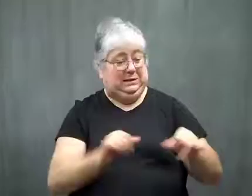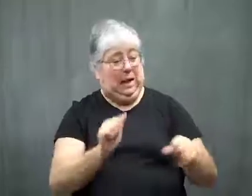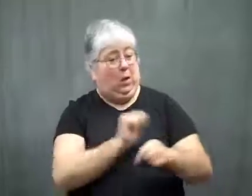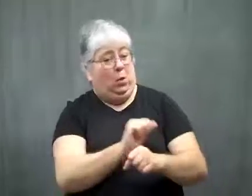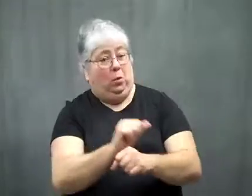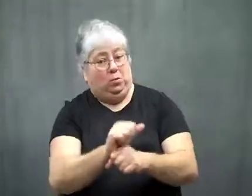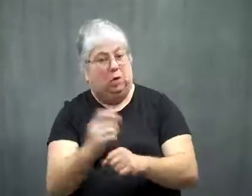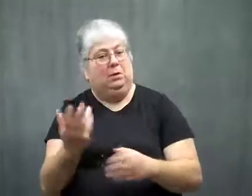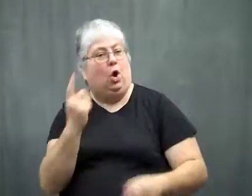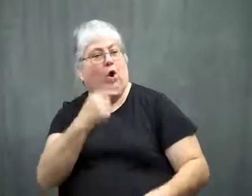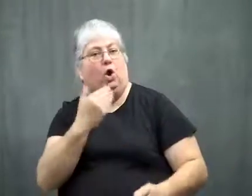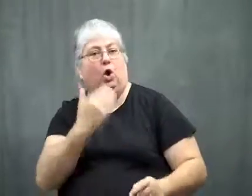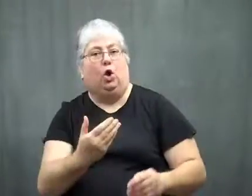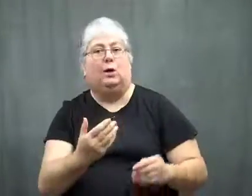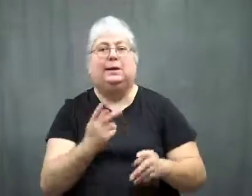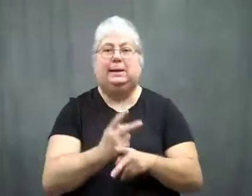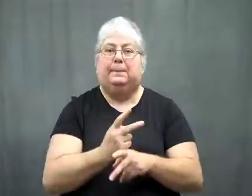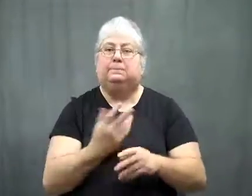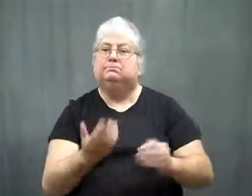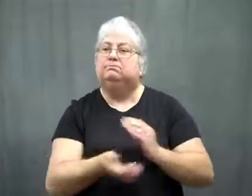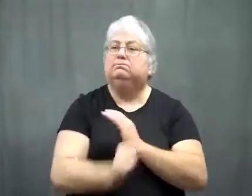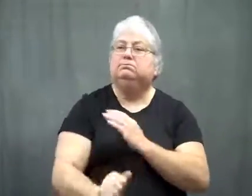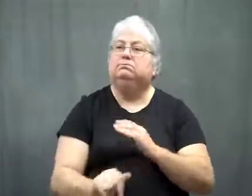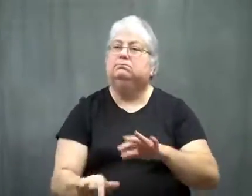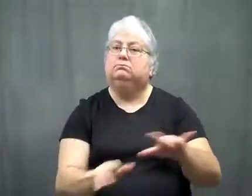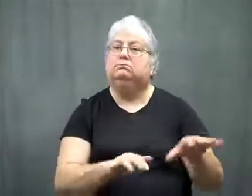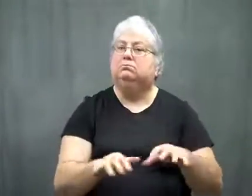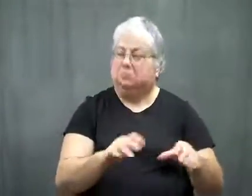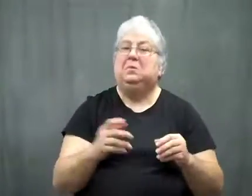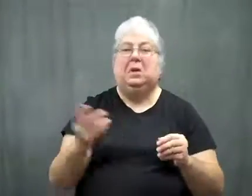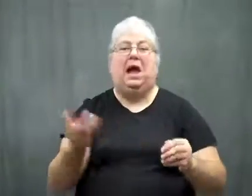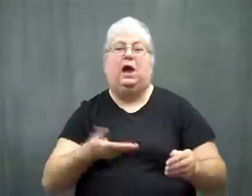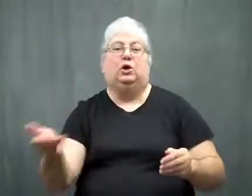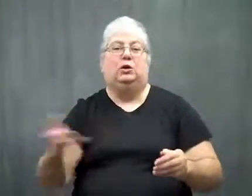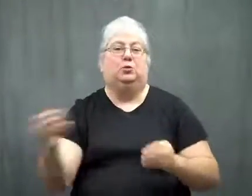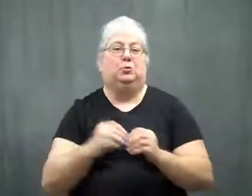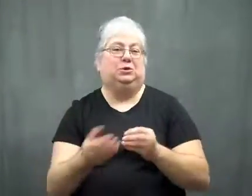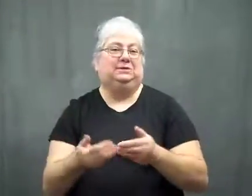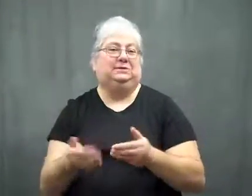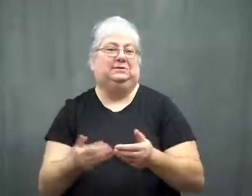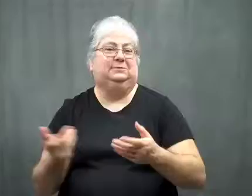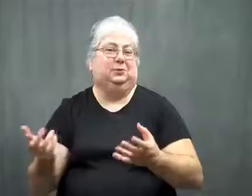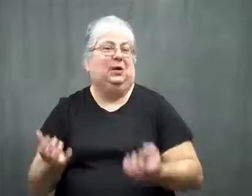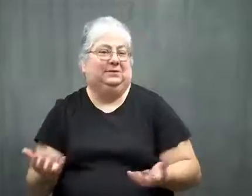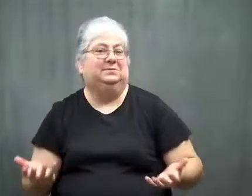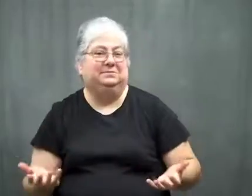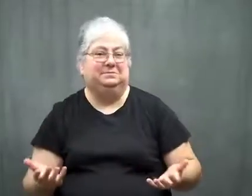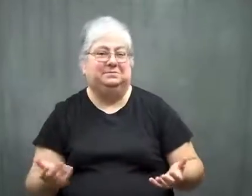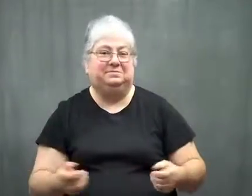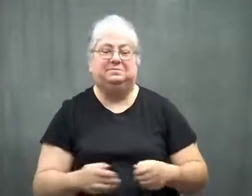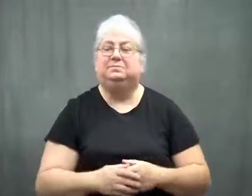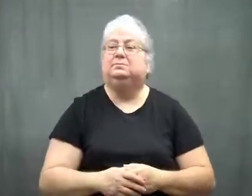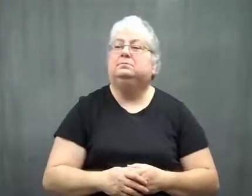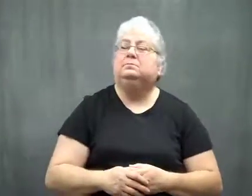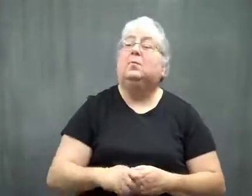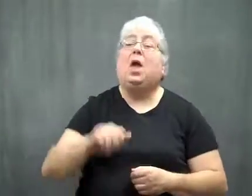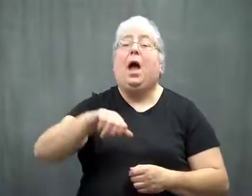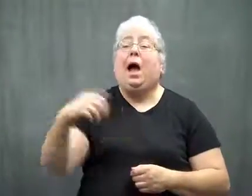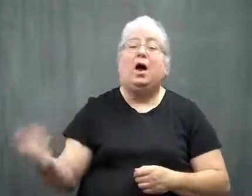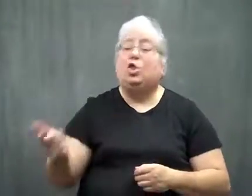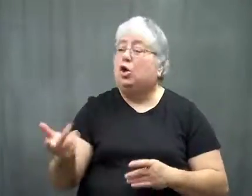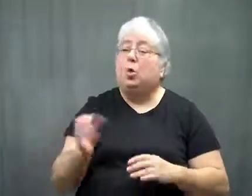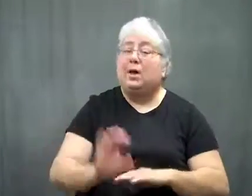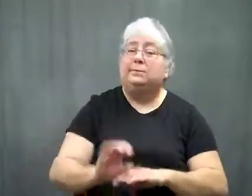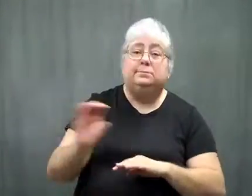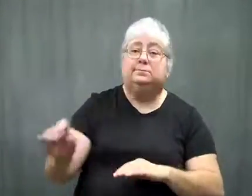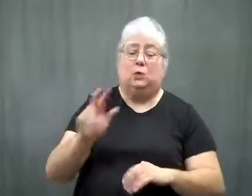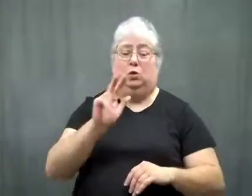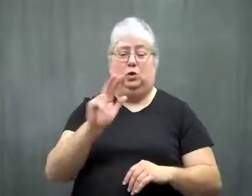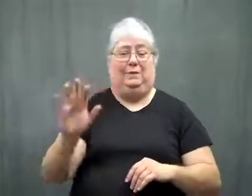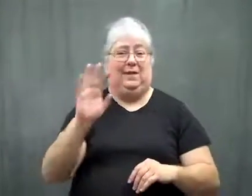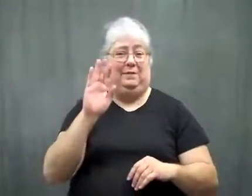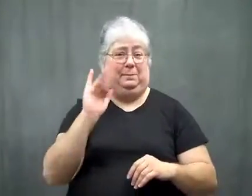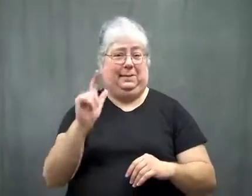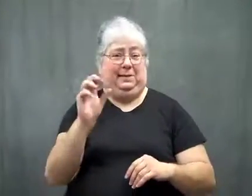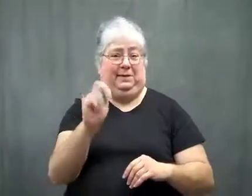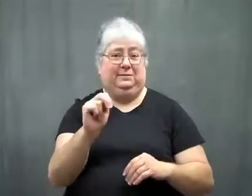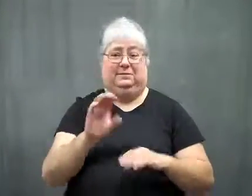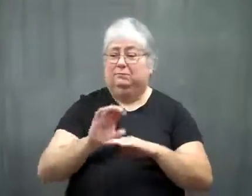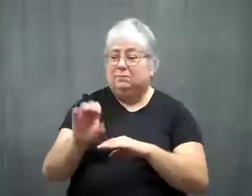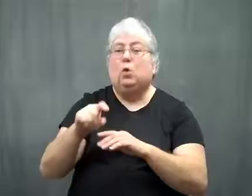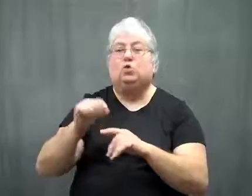Continuing to work would keep their skills up and look good on their resume. They could get hired.